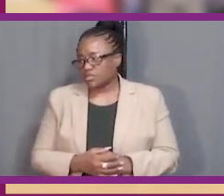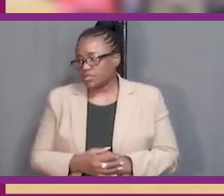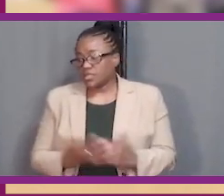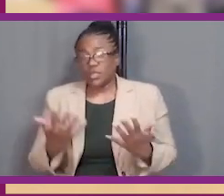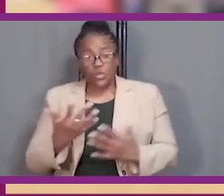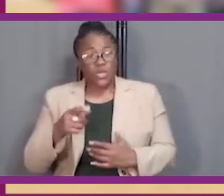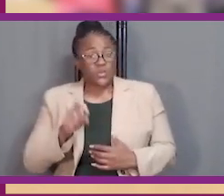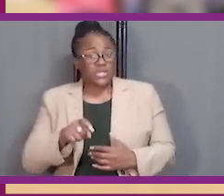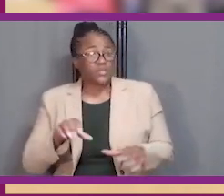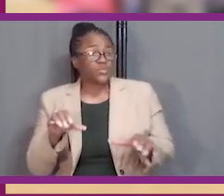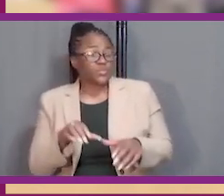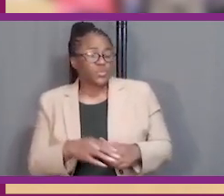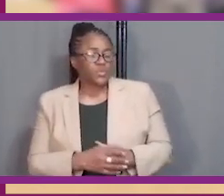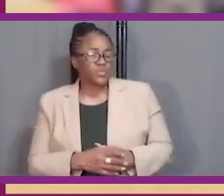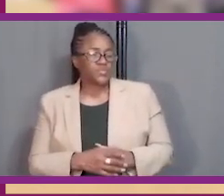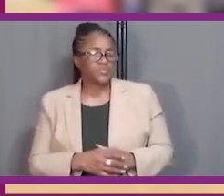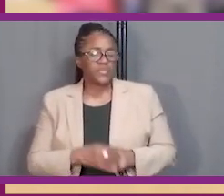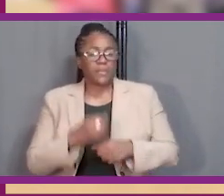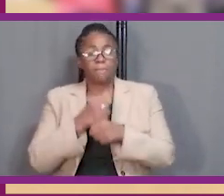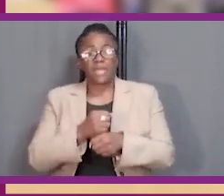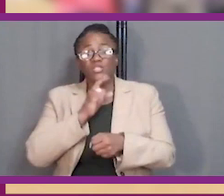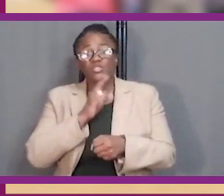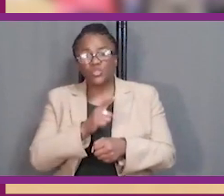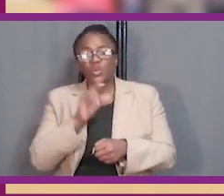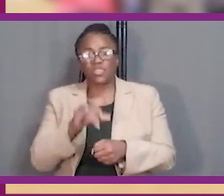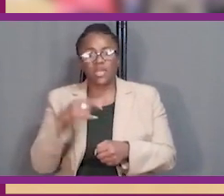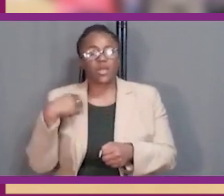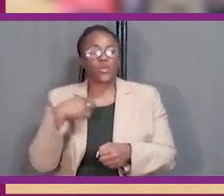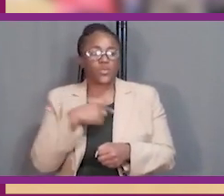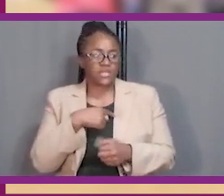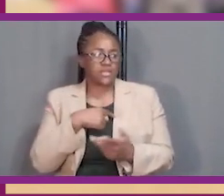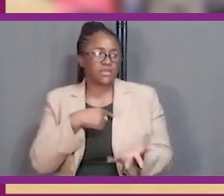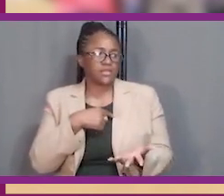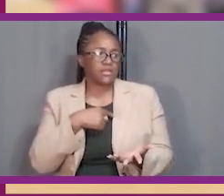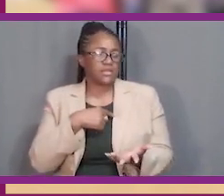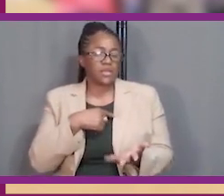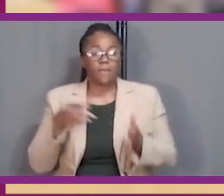as persons with disability rights, let's say advocates, we really need to ensure